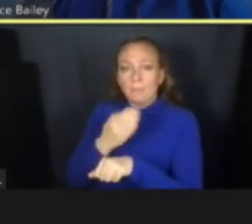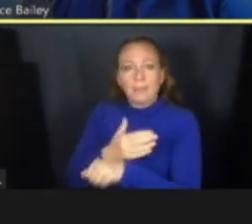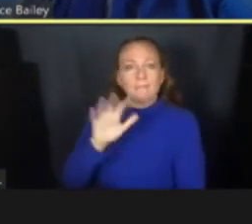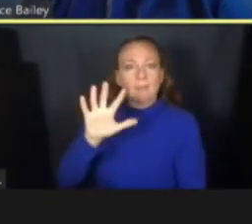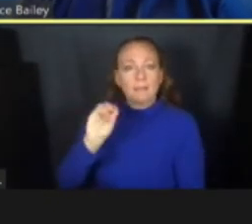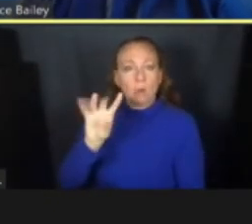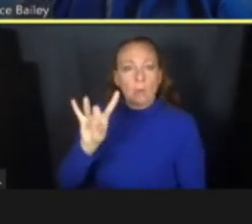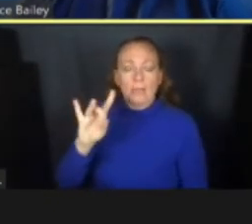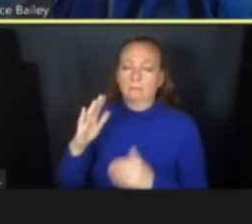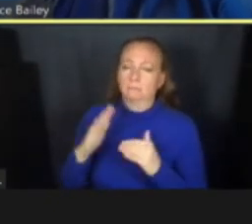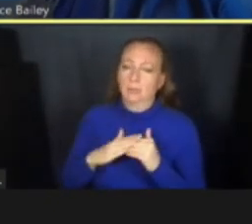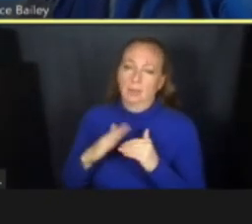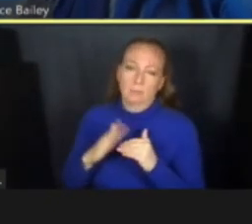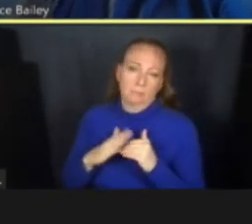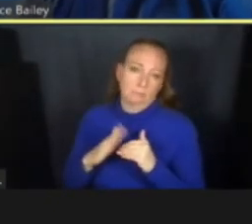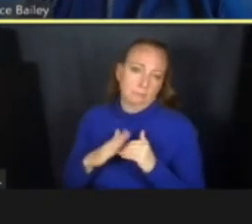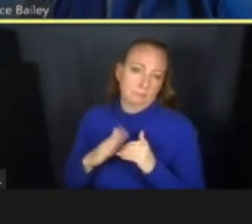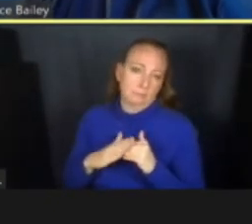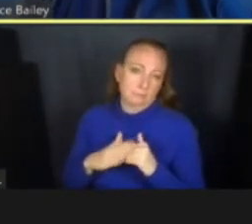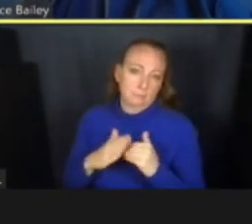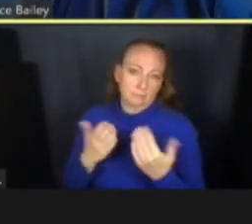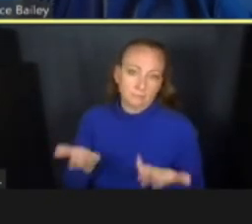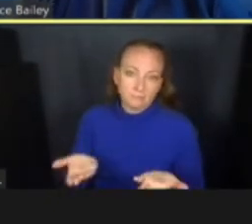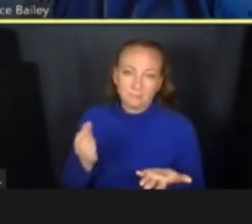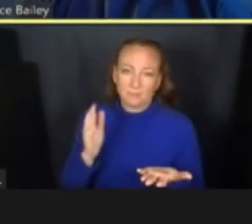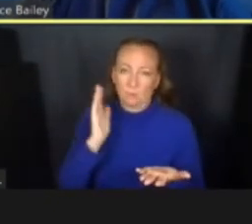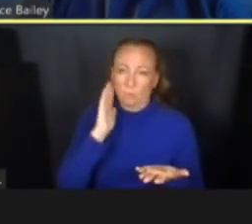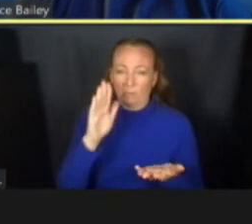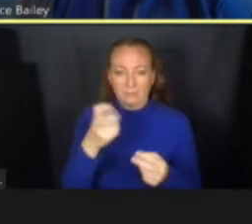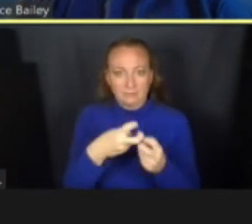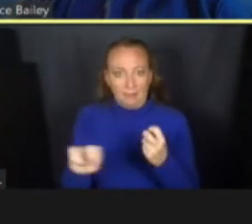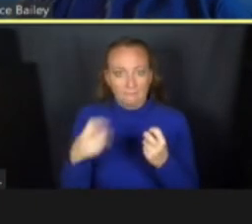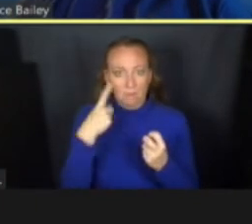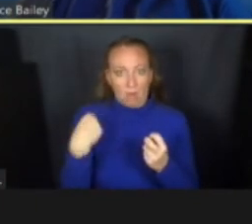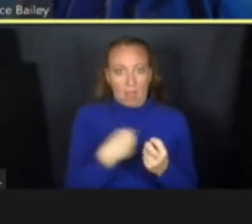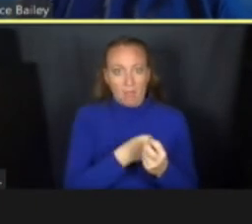So, would be very tricky for us to catch up.